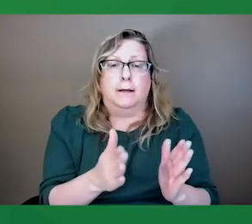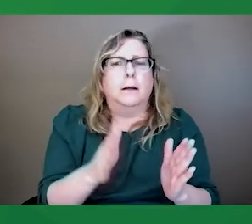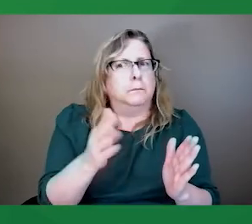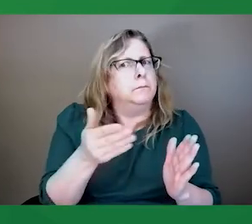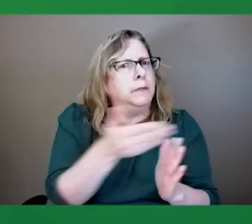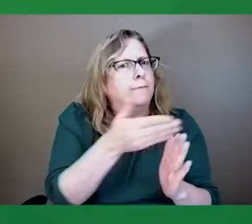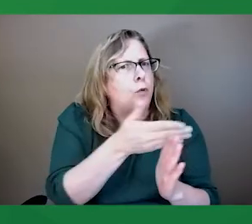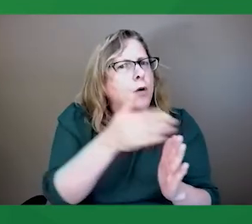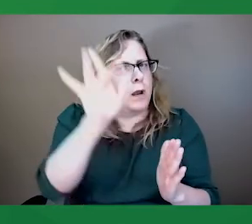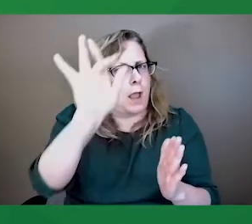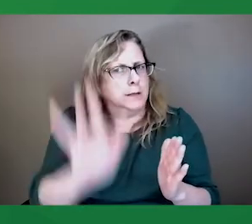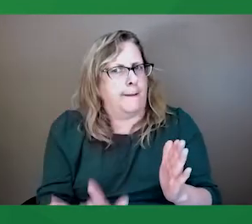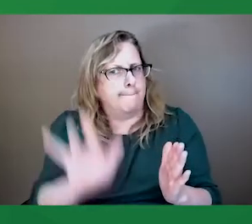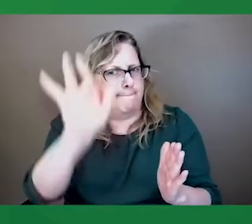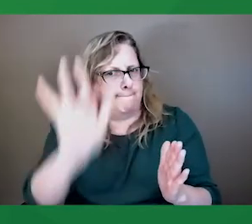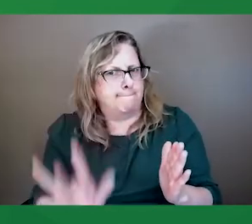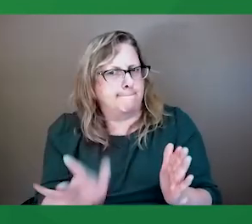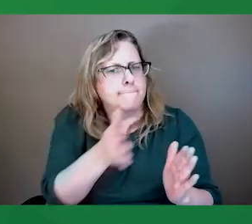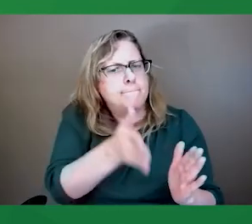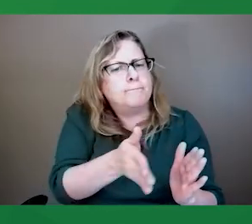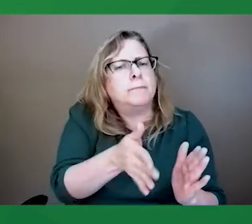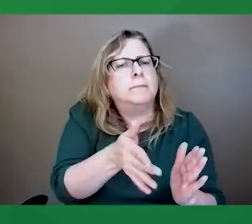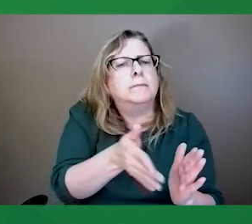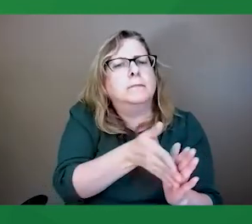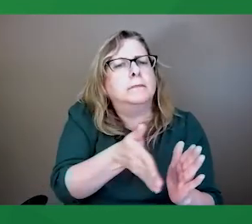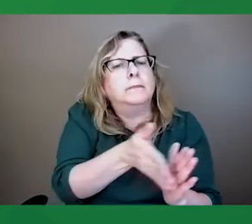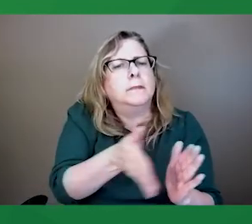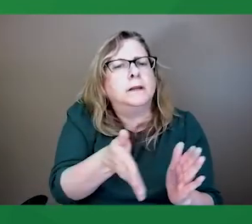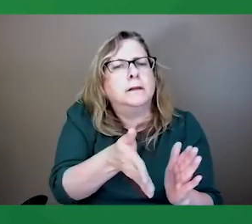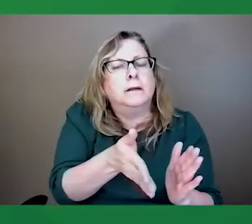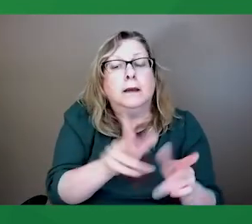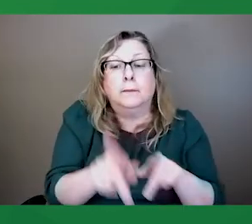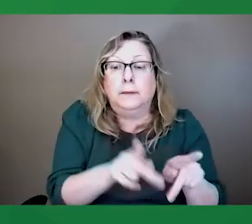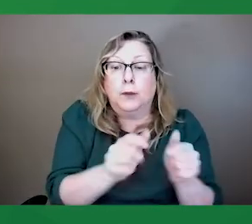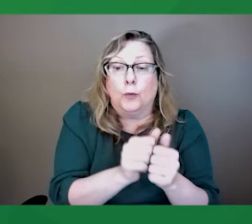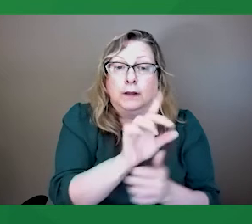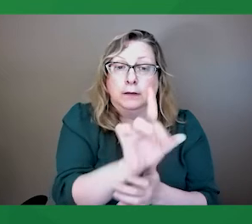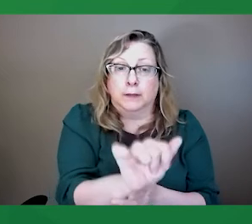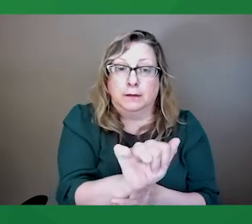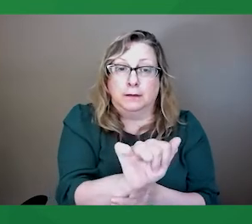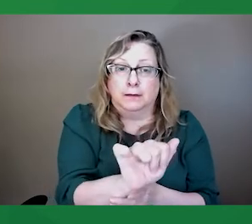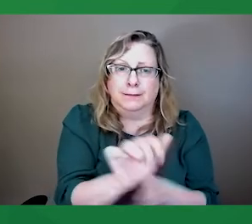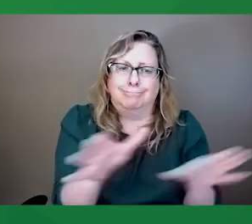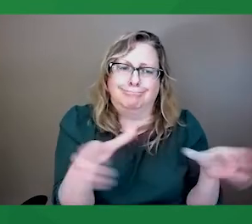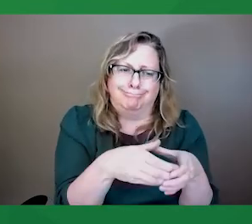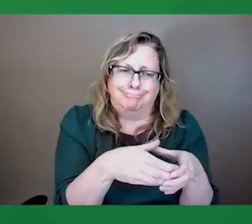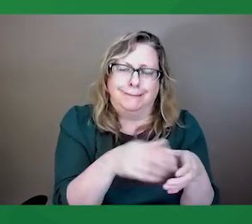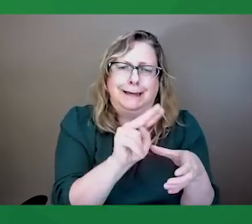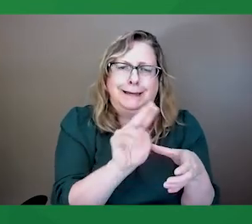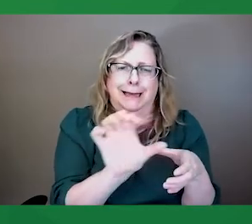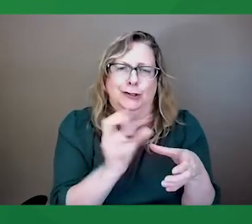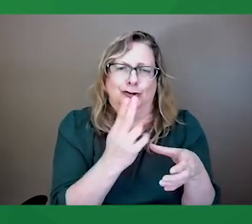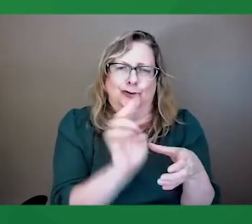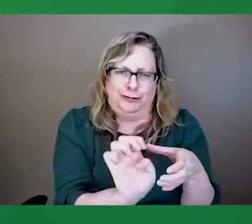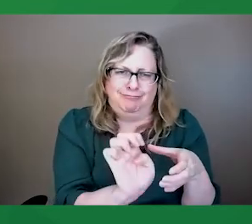you have people with disabilities, your edge use cases, your niche use cases.